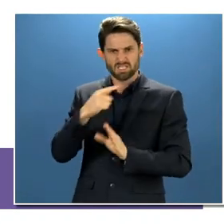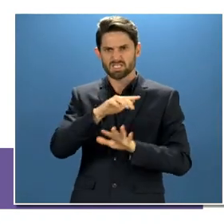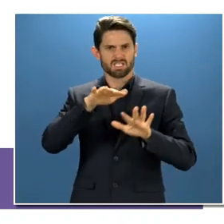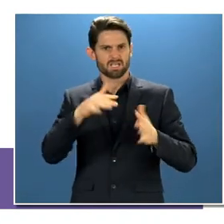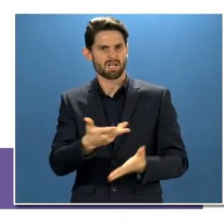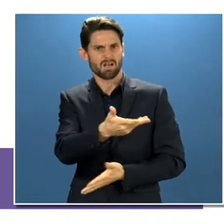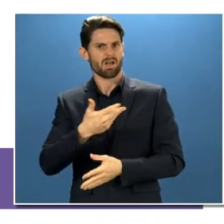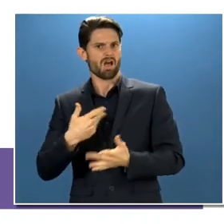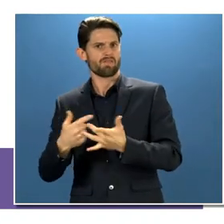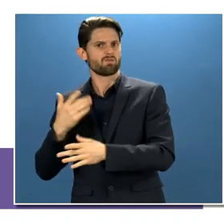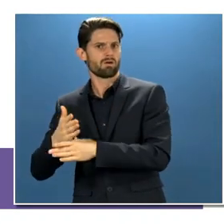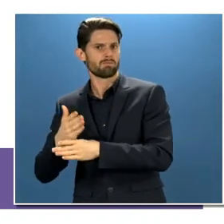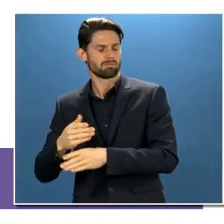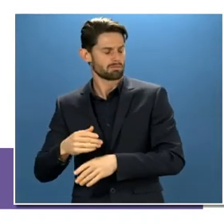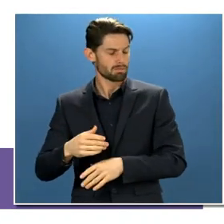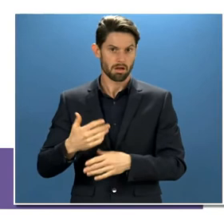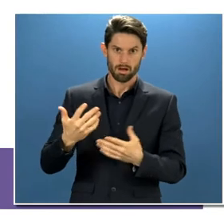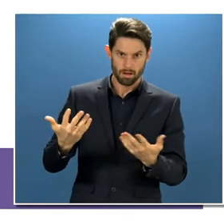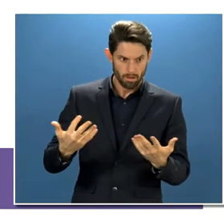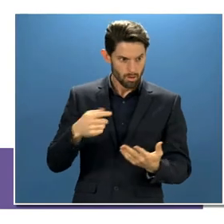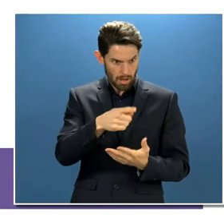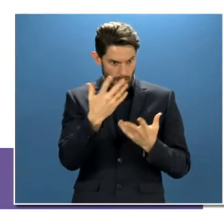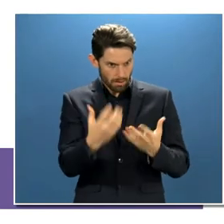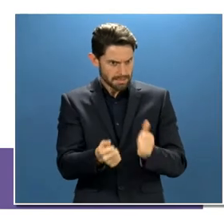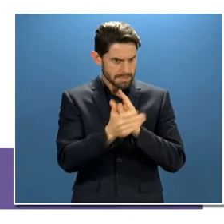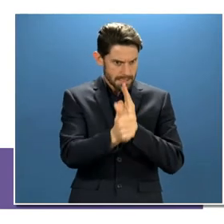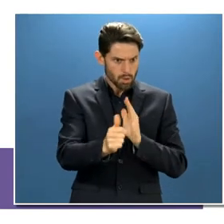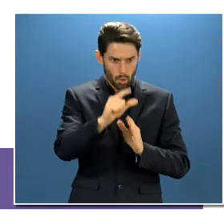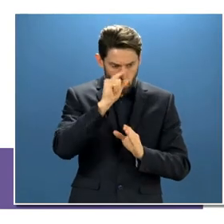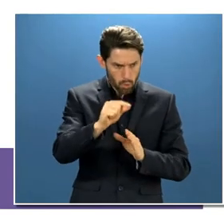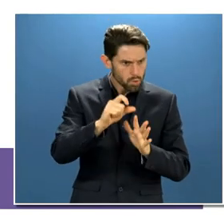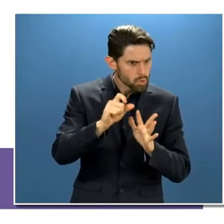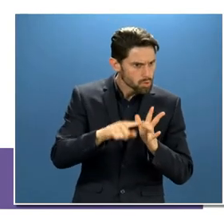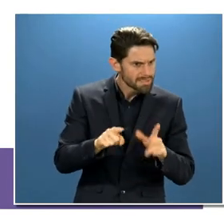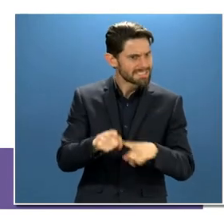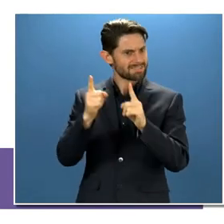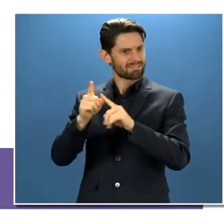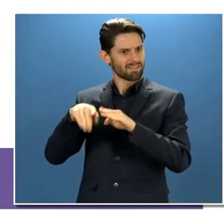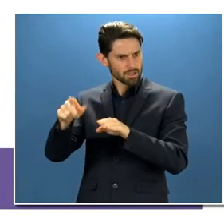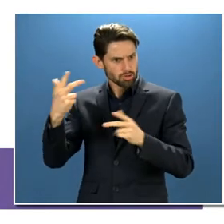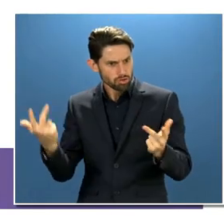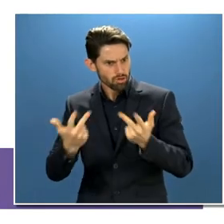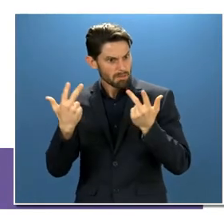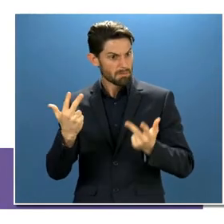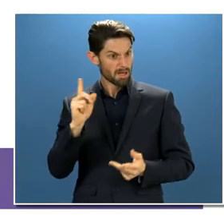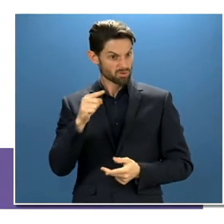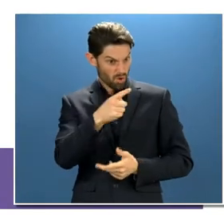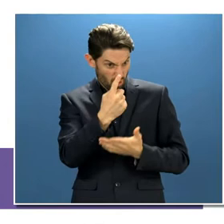How did you feel about being capable of doing more but not being asked to do more? I think they didn't understand.